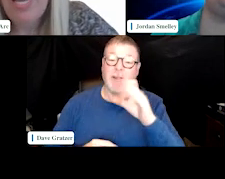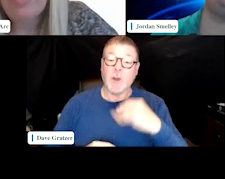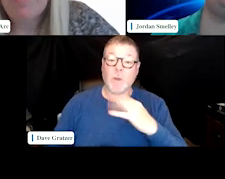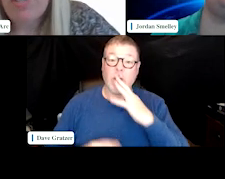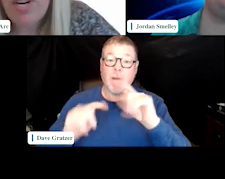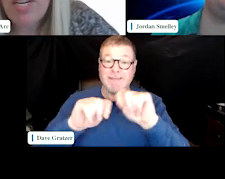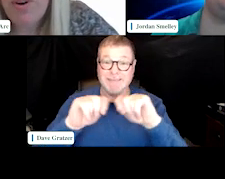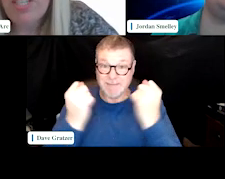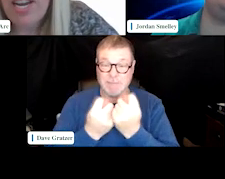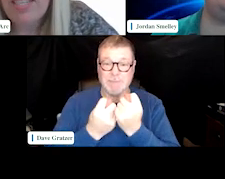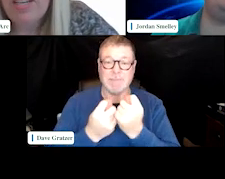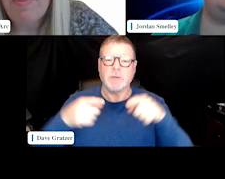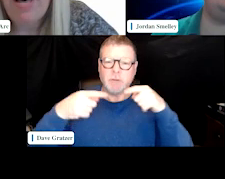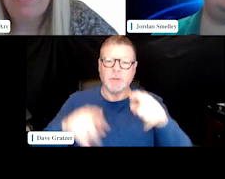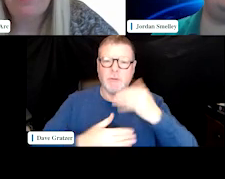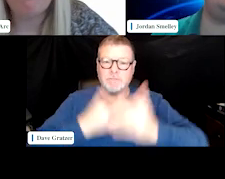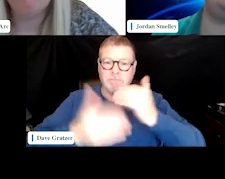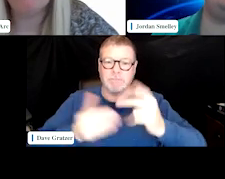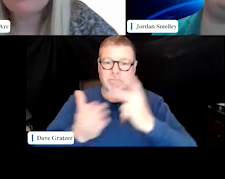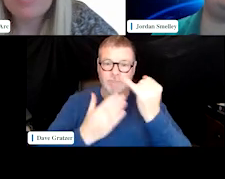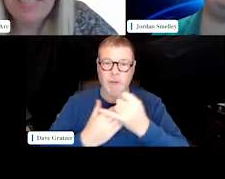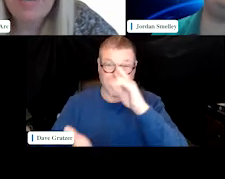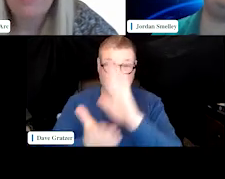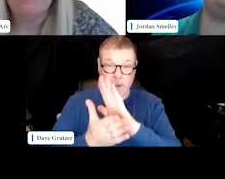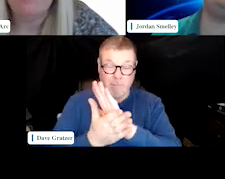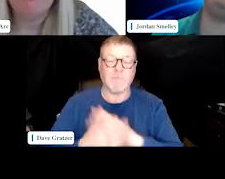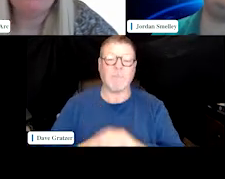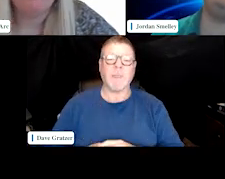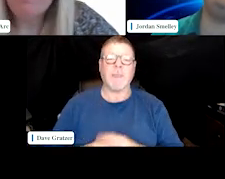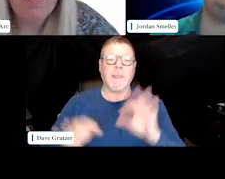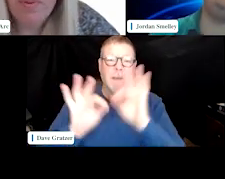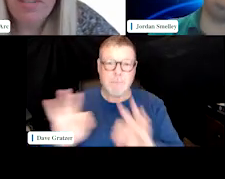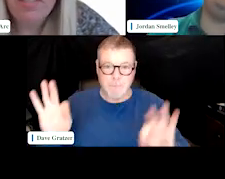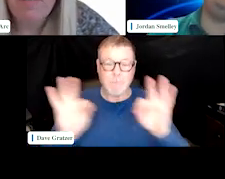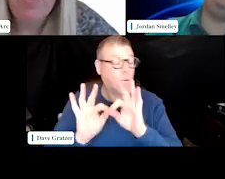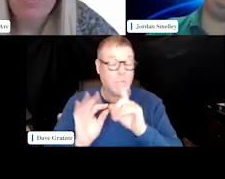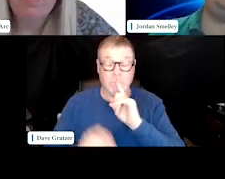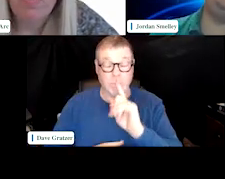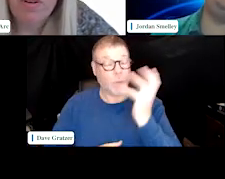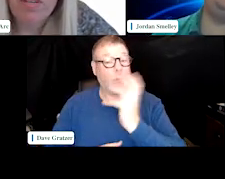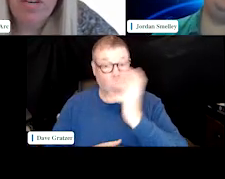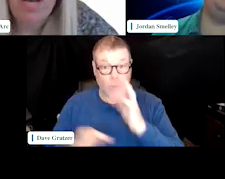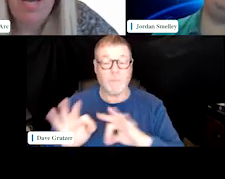through the Academic Training project about the importance, the supreme importance of peer support